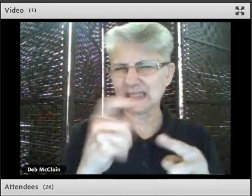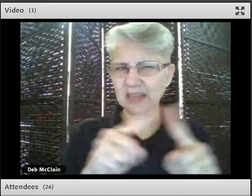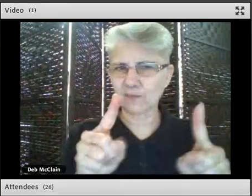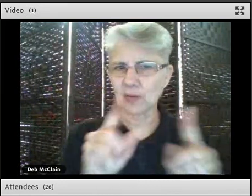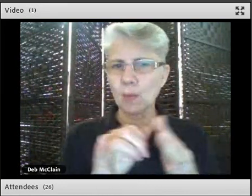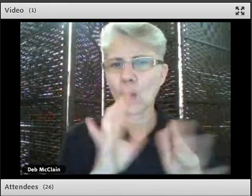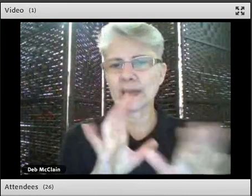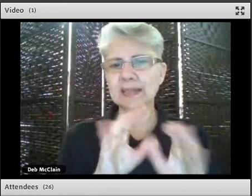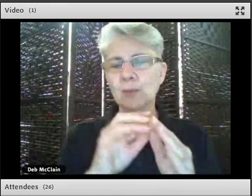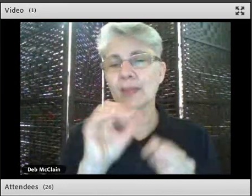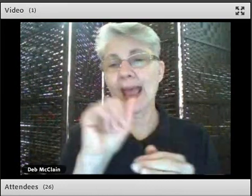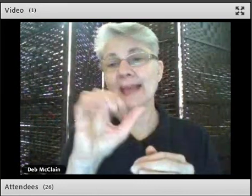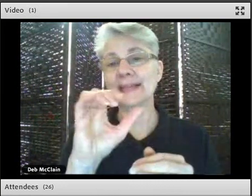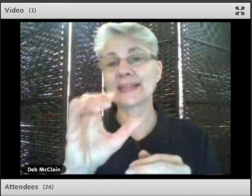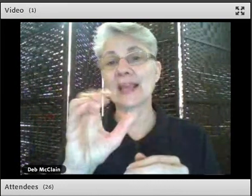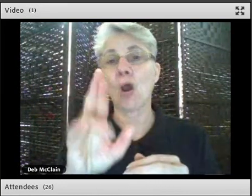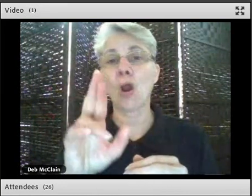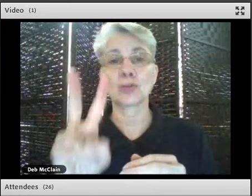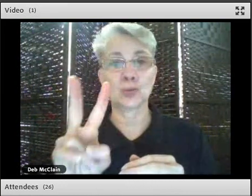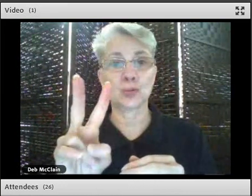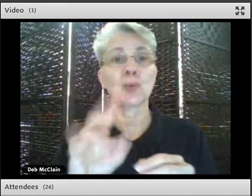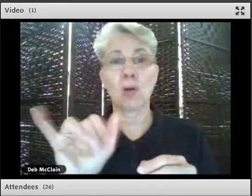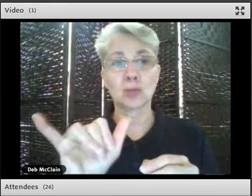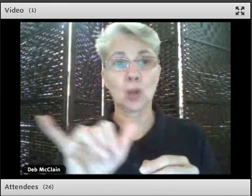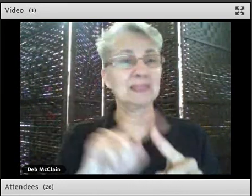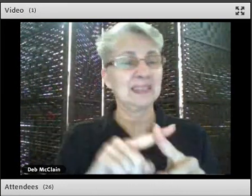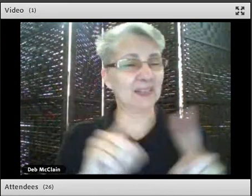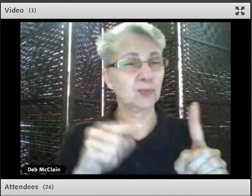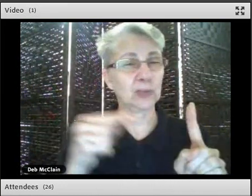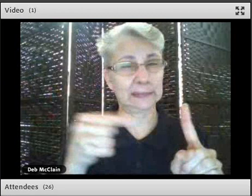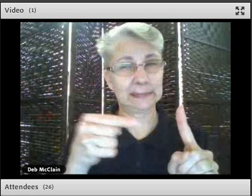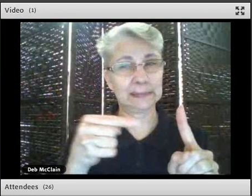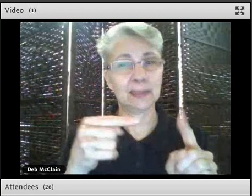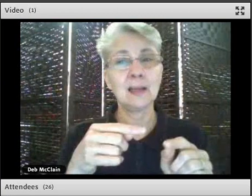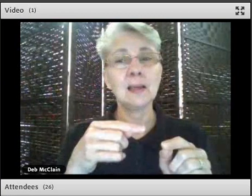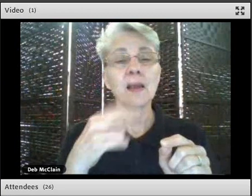If you see "unabridged" or the word "abridged," either one,